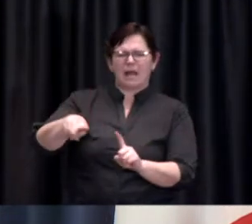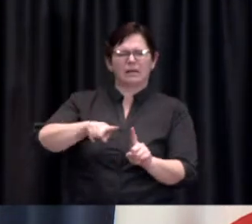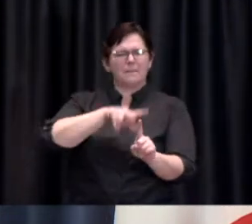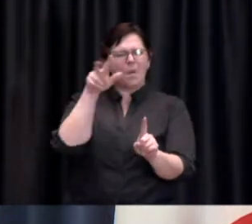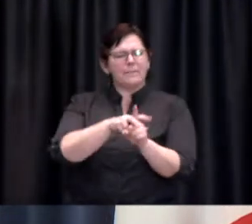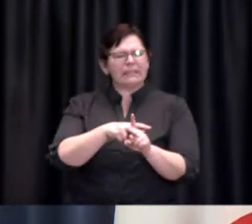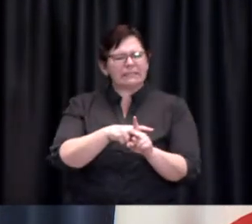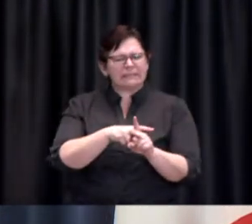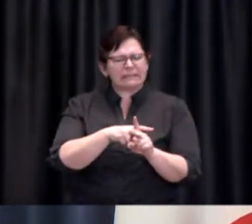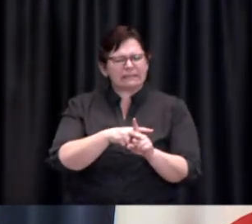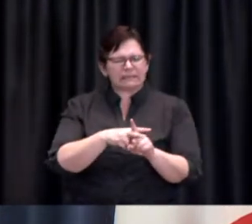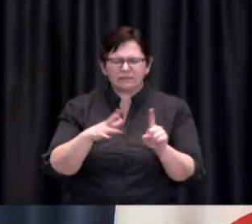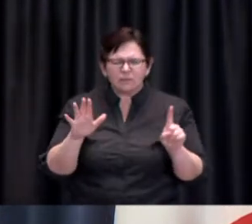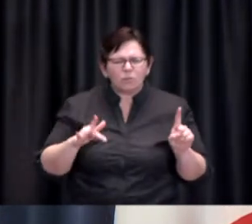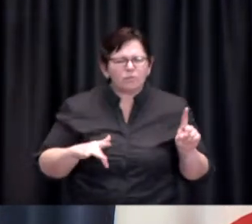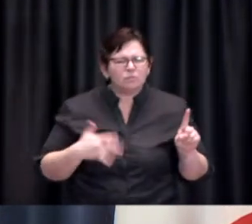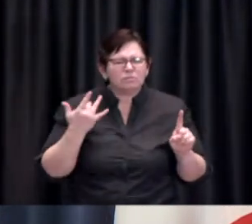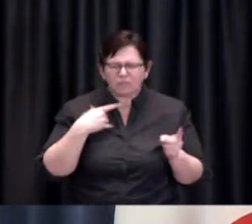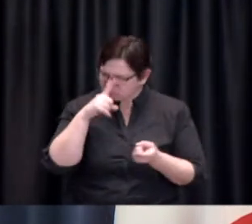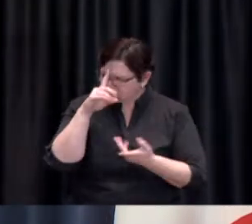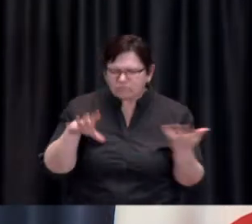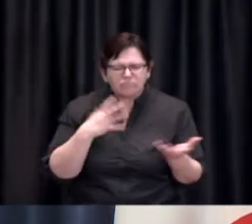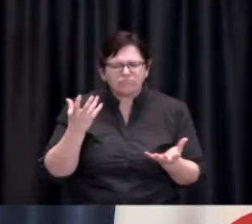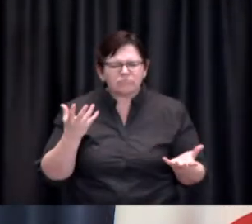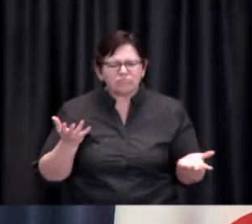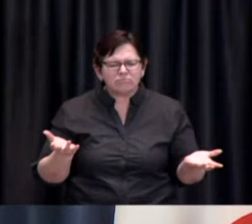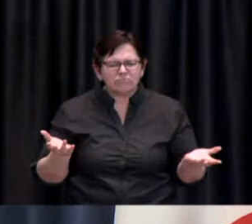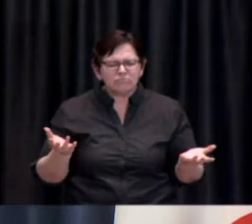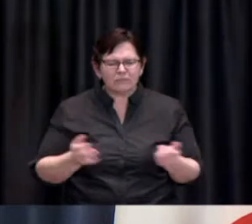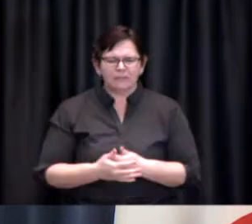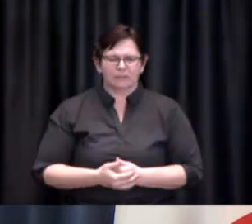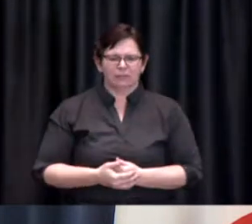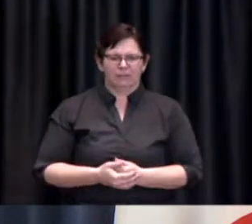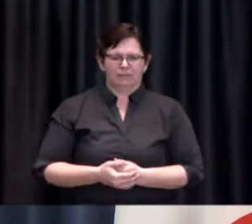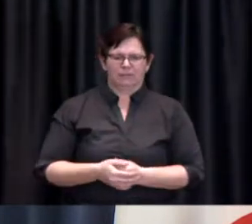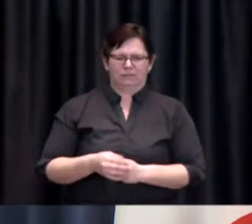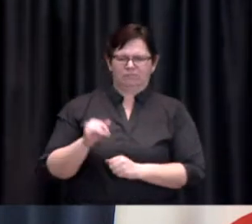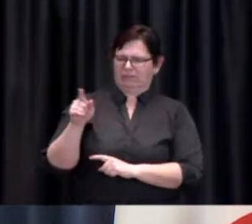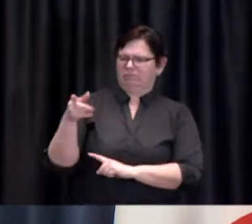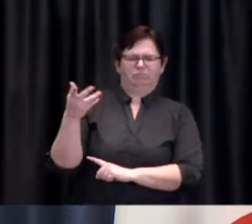Dr. de Villa: So thank you for the question I'm not familiar with the circumstances at Michael Garron Hospital